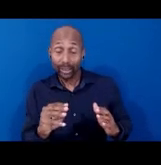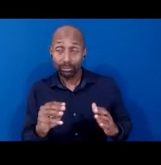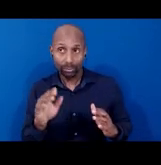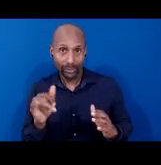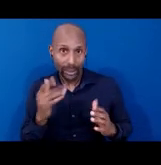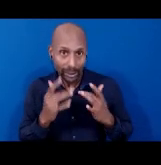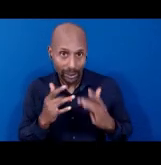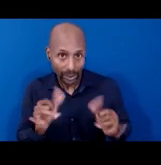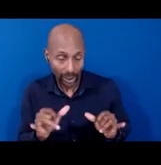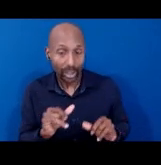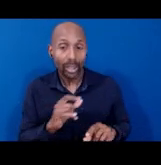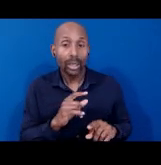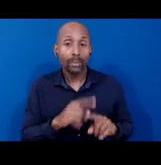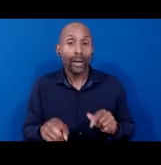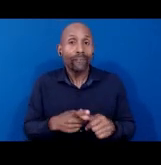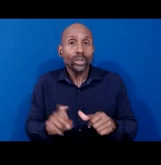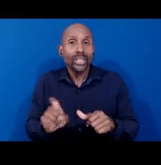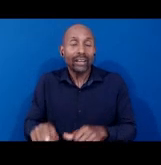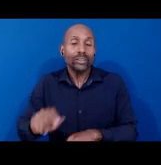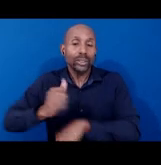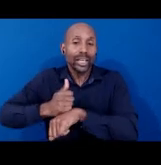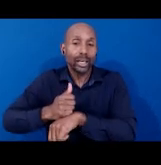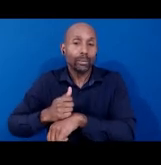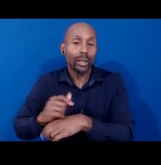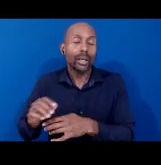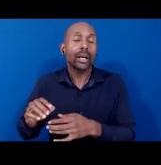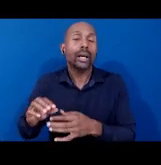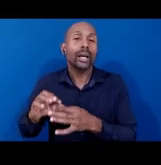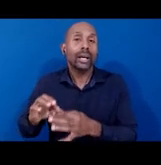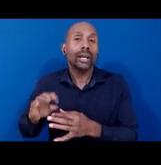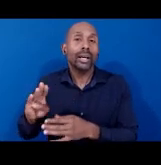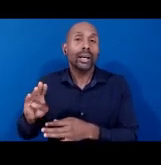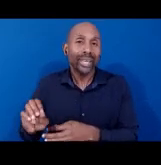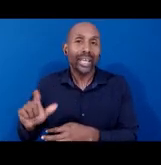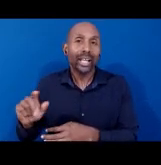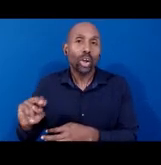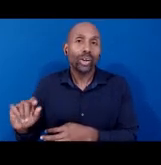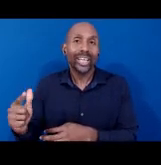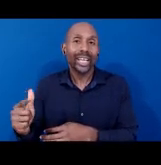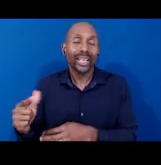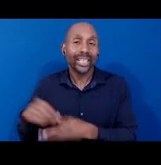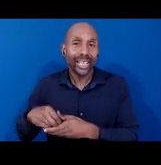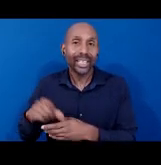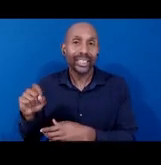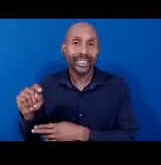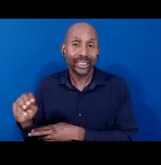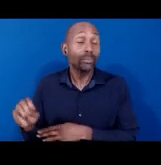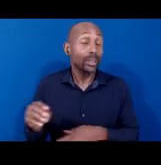And so as this slide reads, the data shows that we have to continue to address the STEM teacher shortage, preparing more